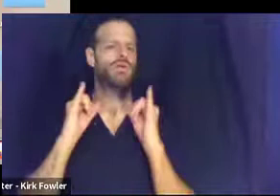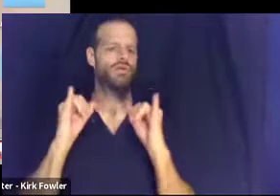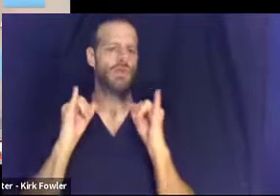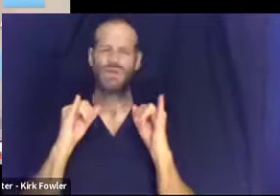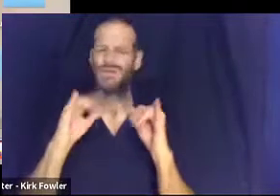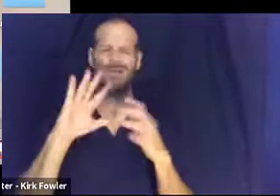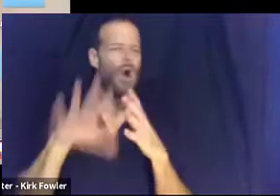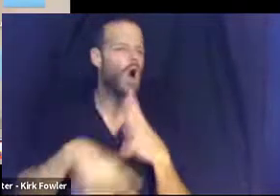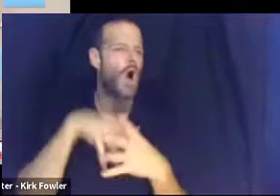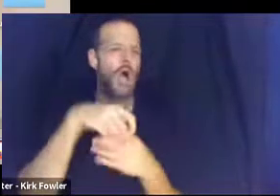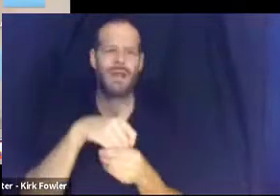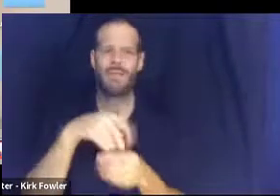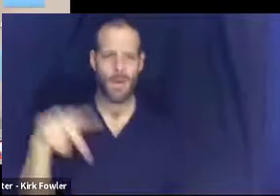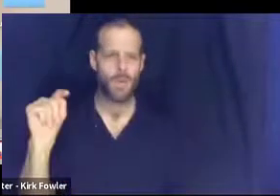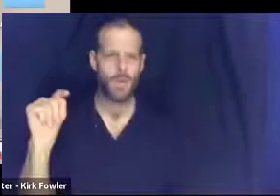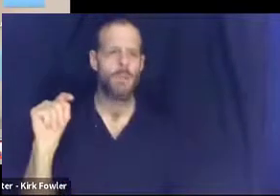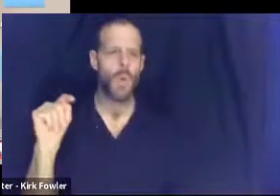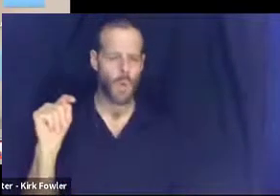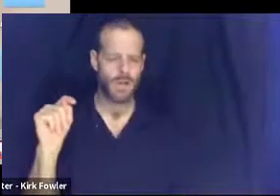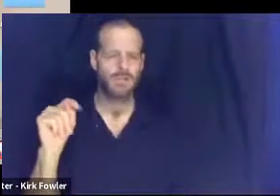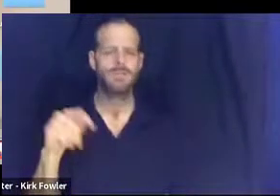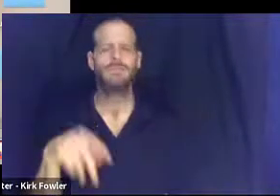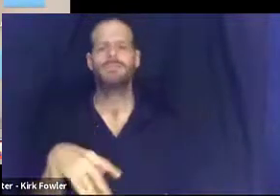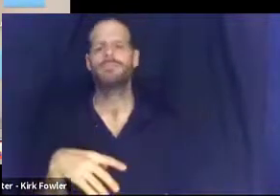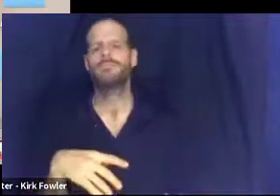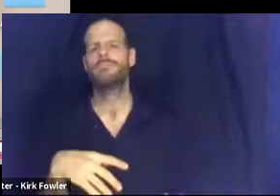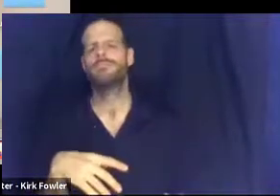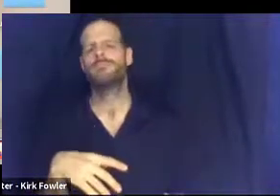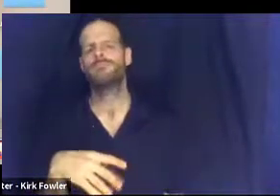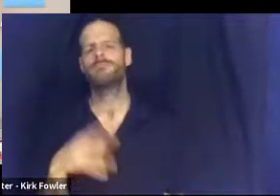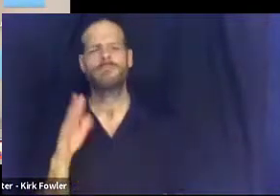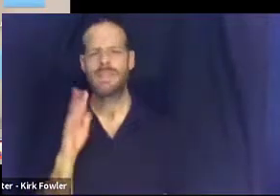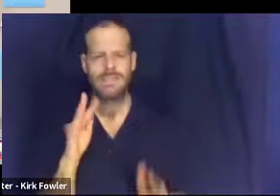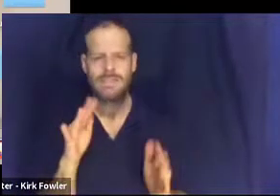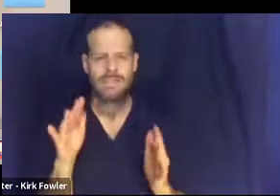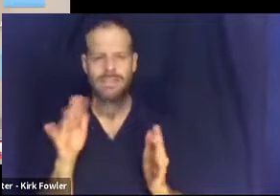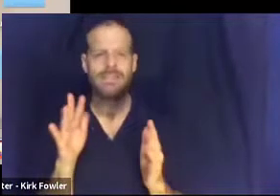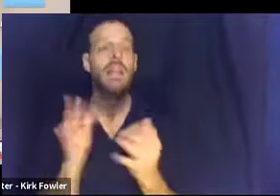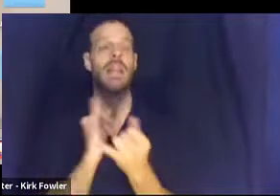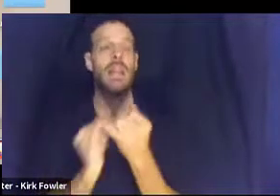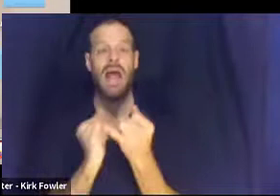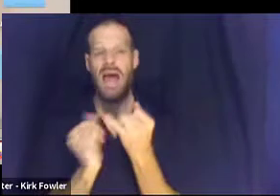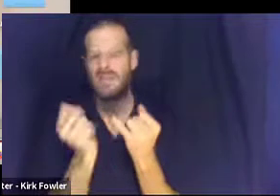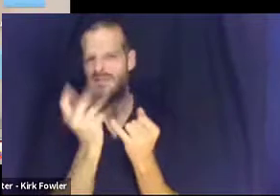For the last few slides, last few things,